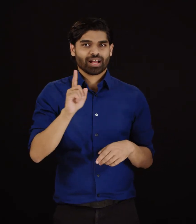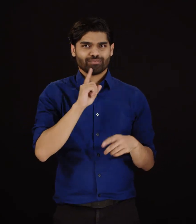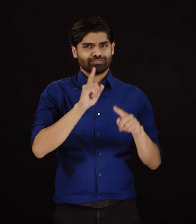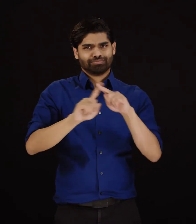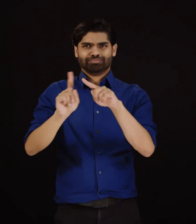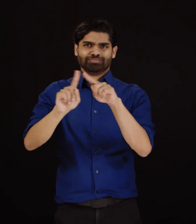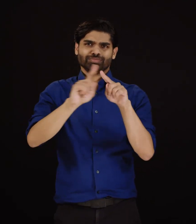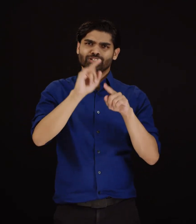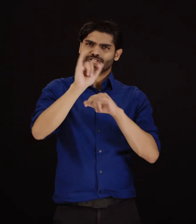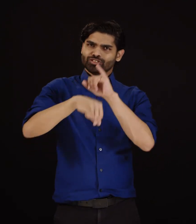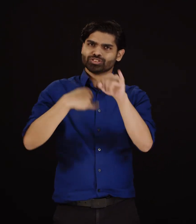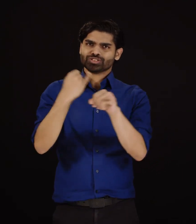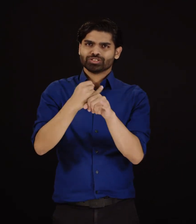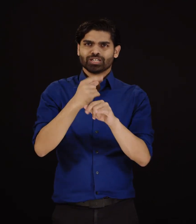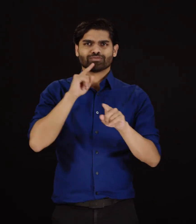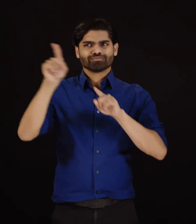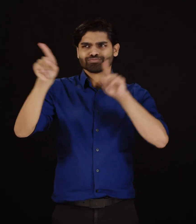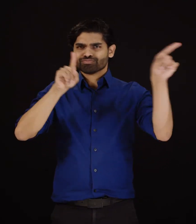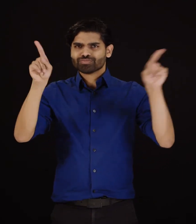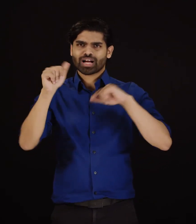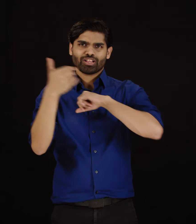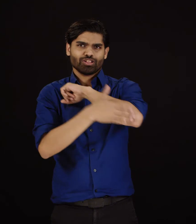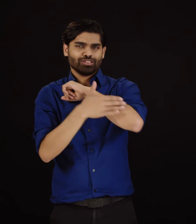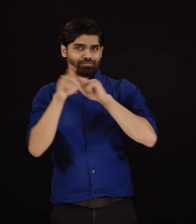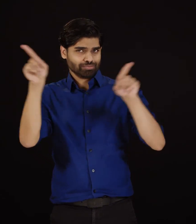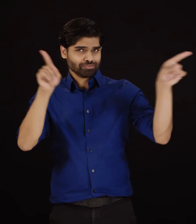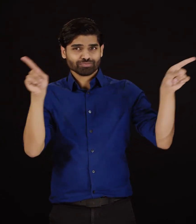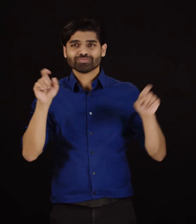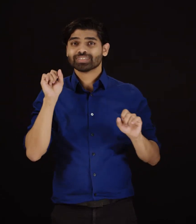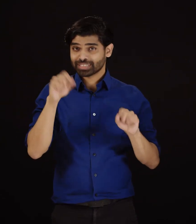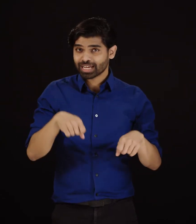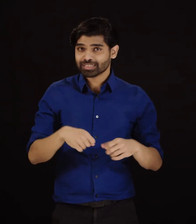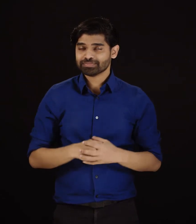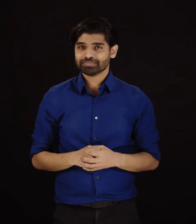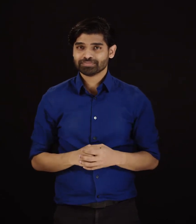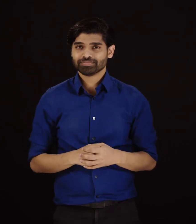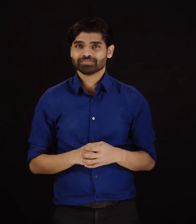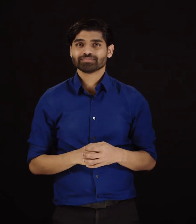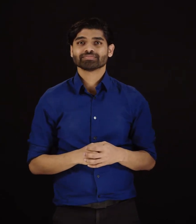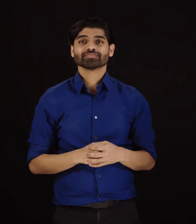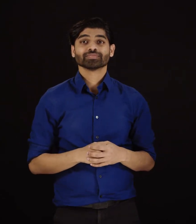text messages – both SMS and MMS, as well as data that they receive or send